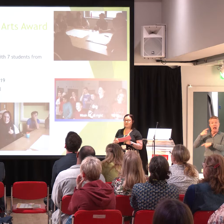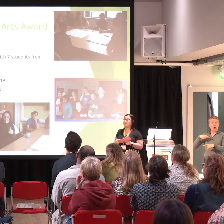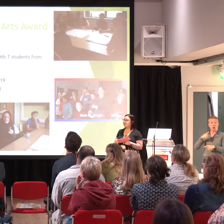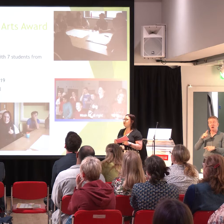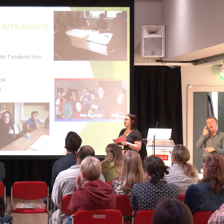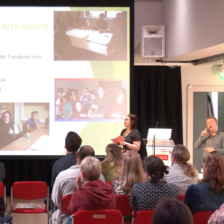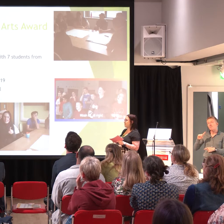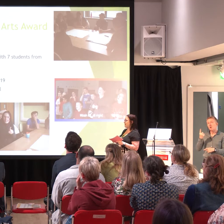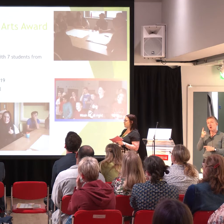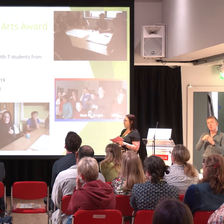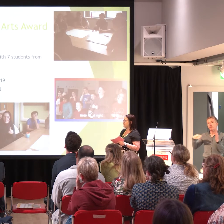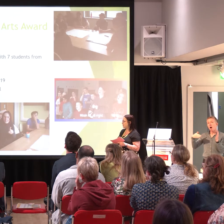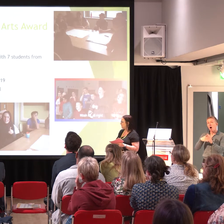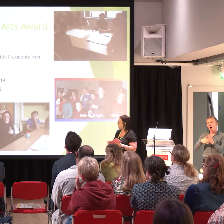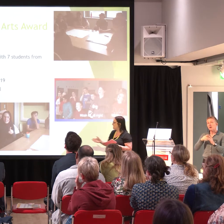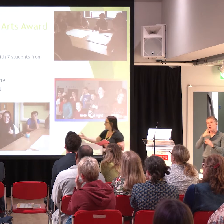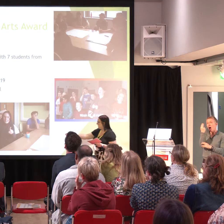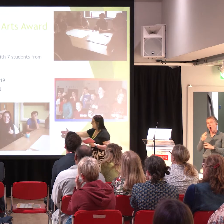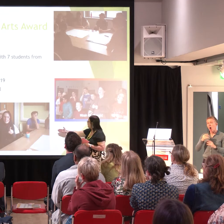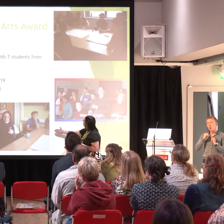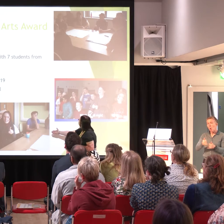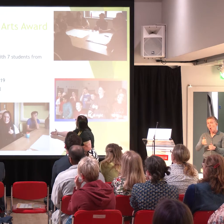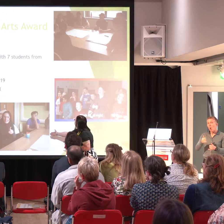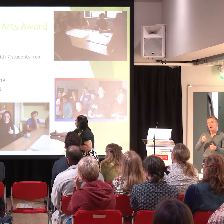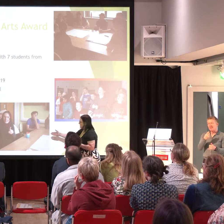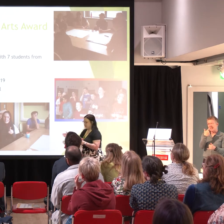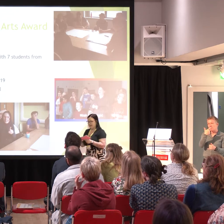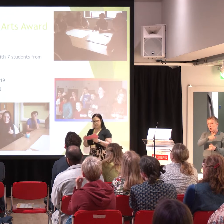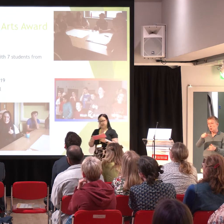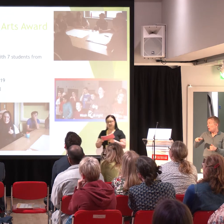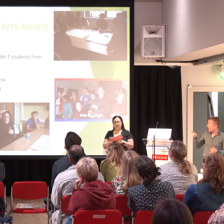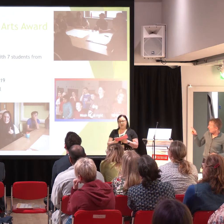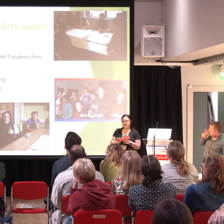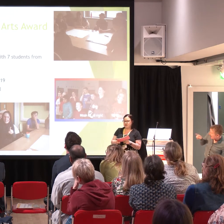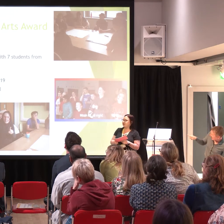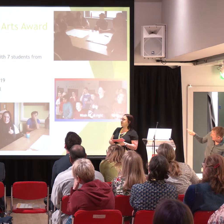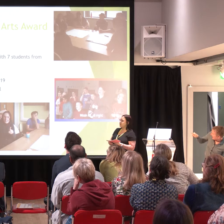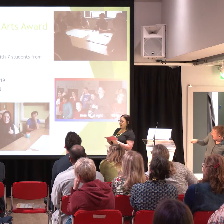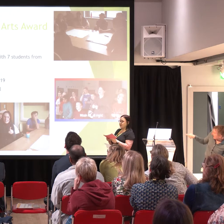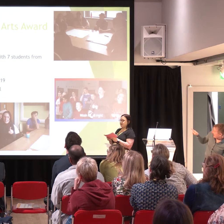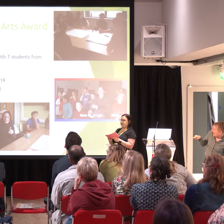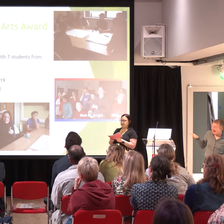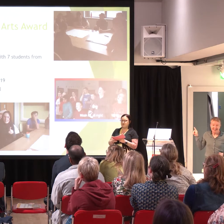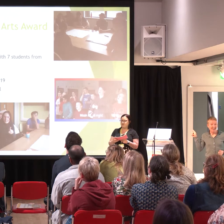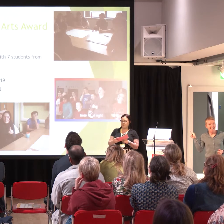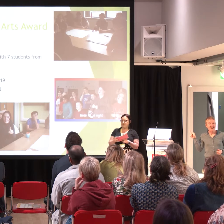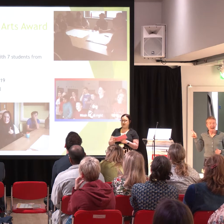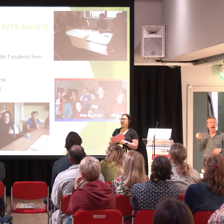with seven students from Ashmount School. You can see some of them just here. The students worked with a theatre and filmmaker.